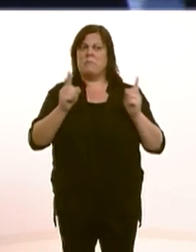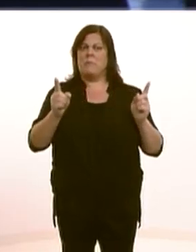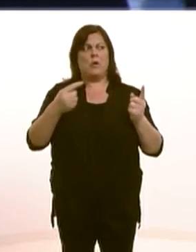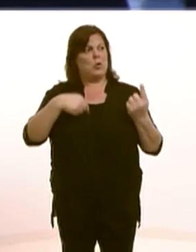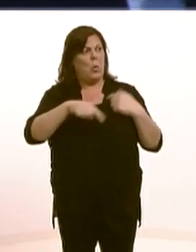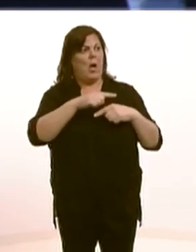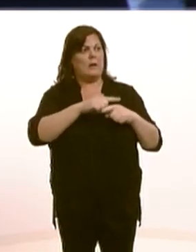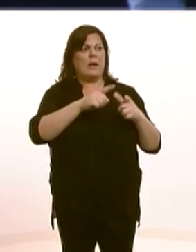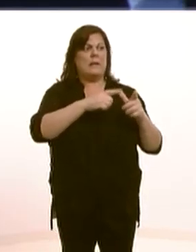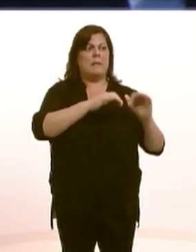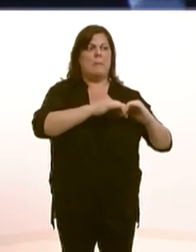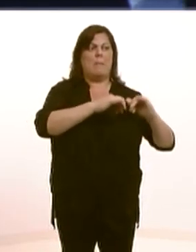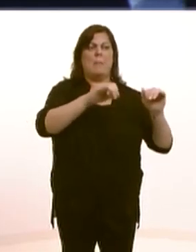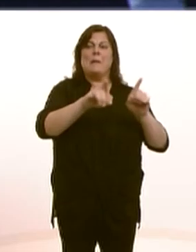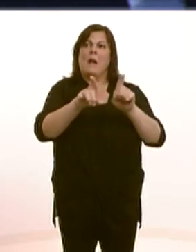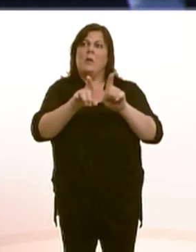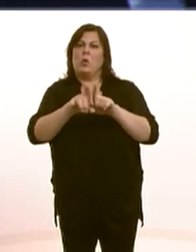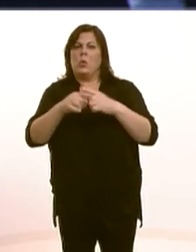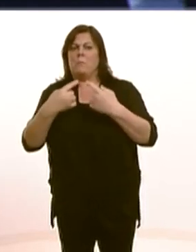also to our very worried farmers out there in Wales?